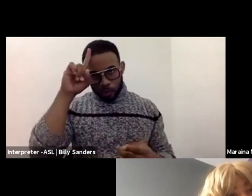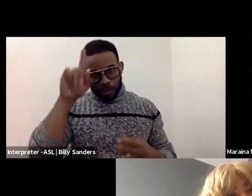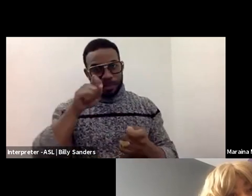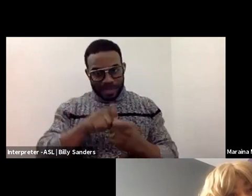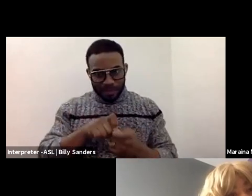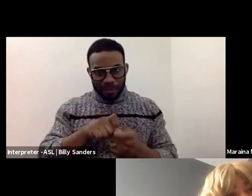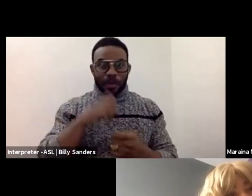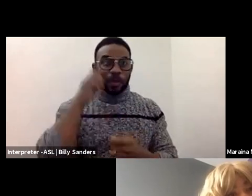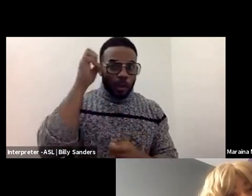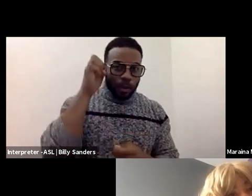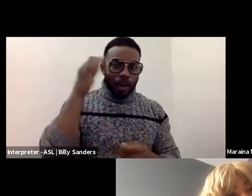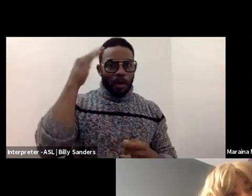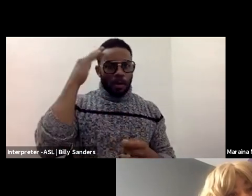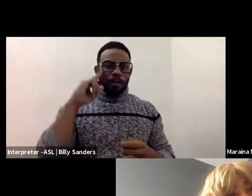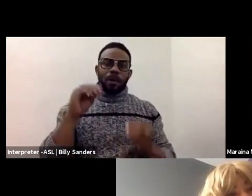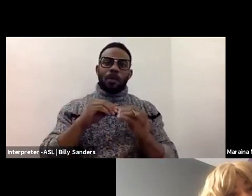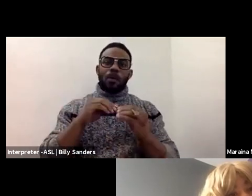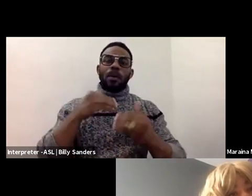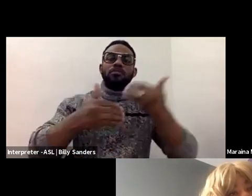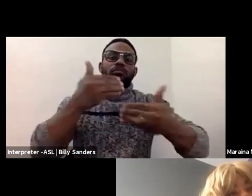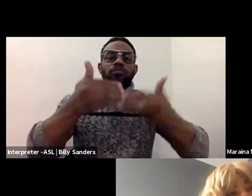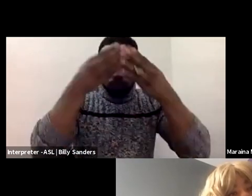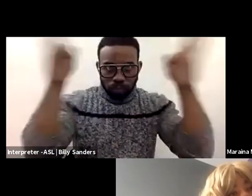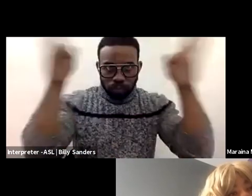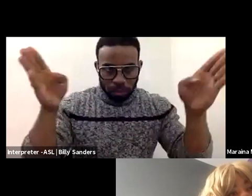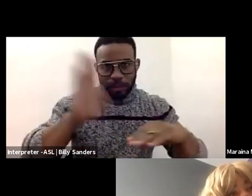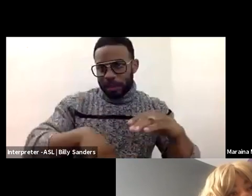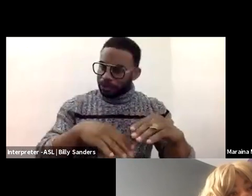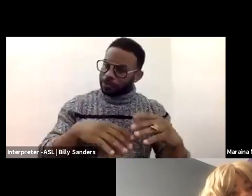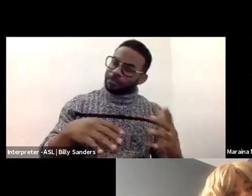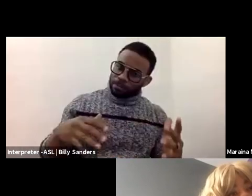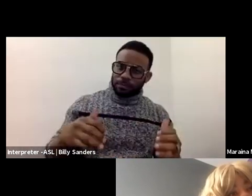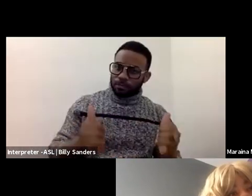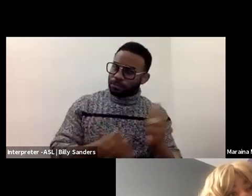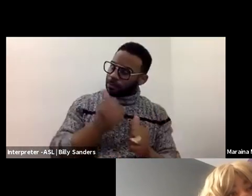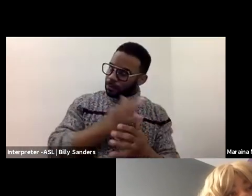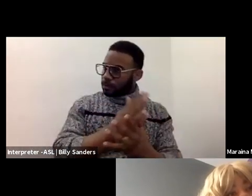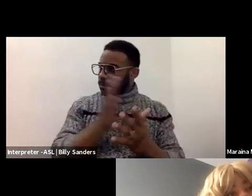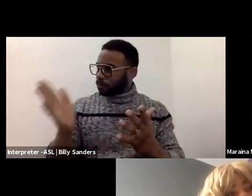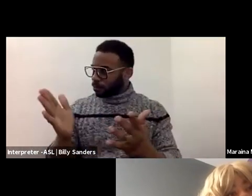Europe is known for being more progressive than a vast majority of the industrialized